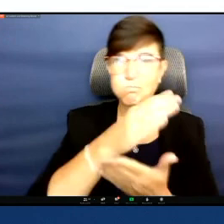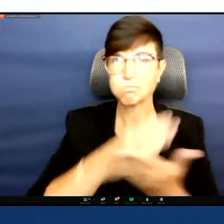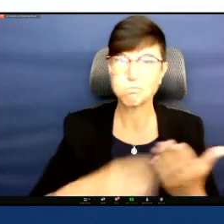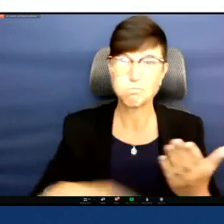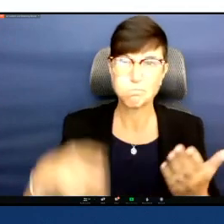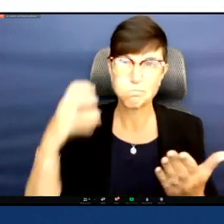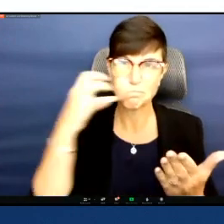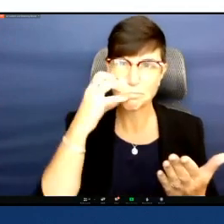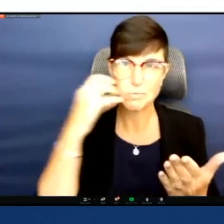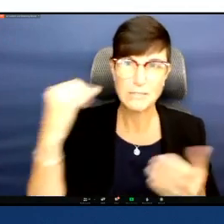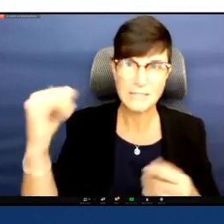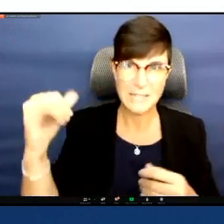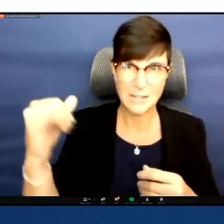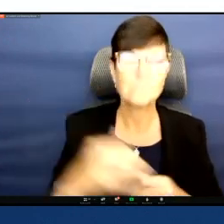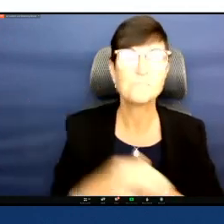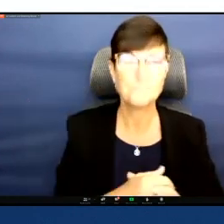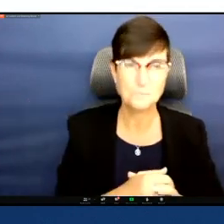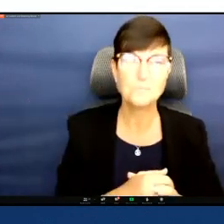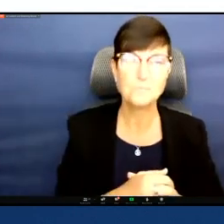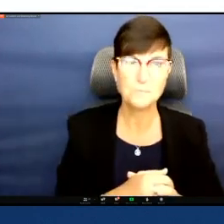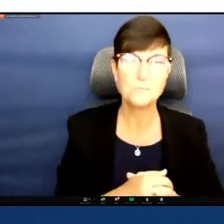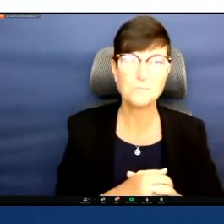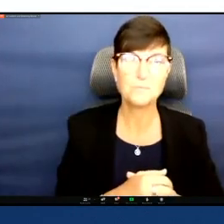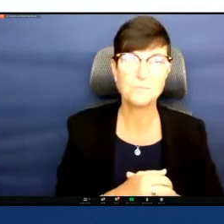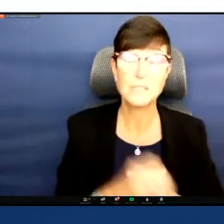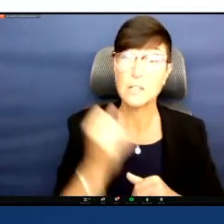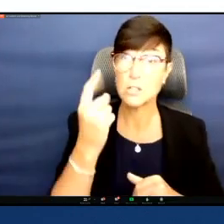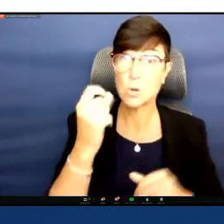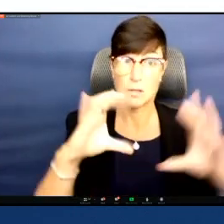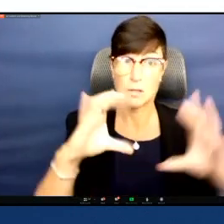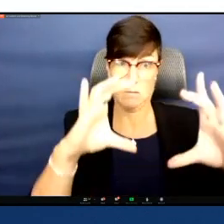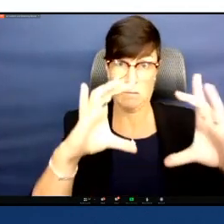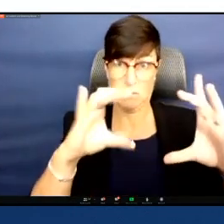the all funds budget by functional areas, which is really reflecting